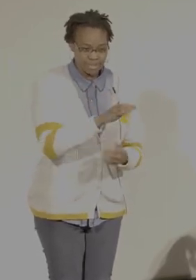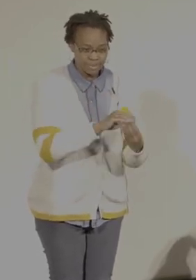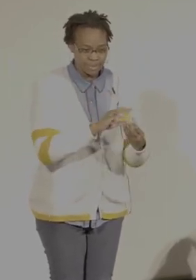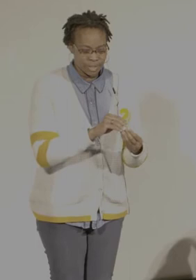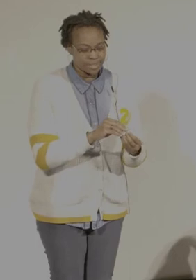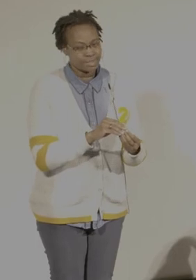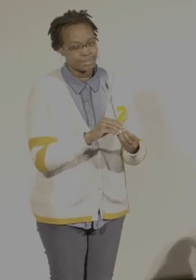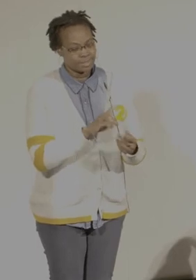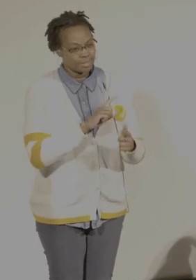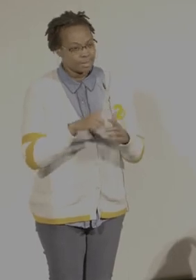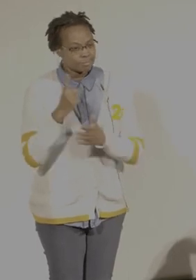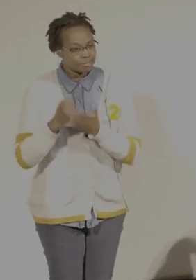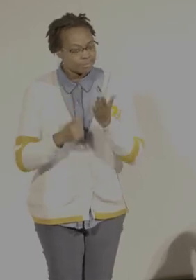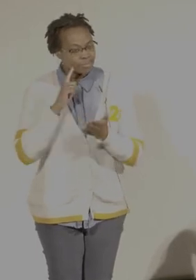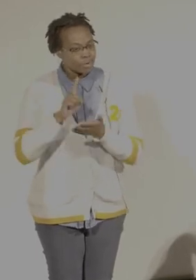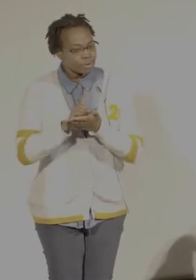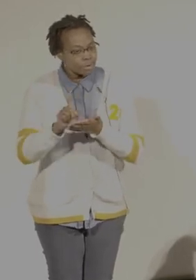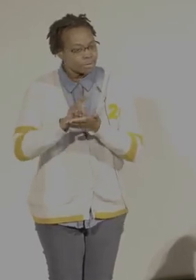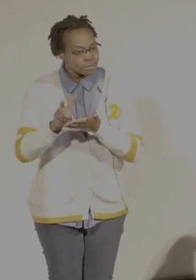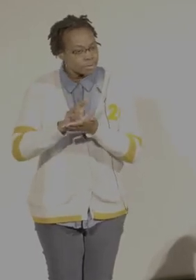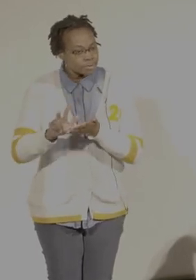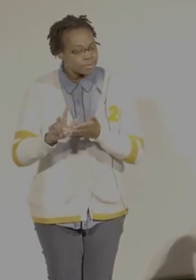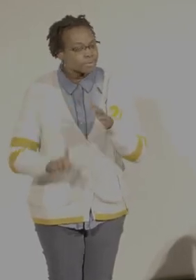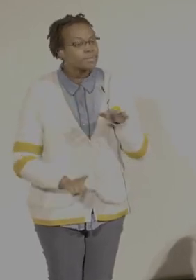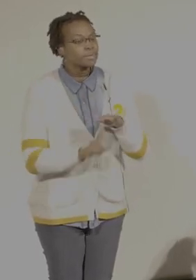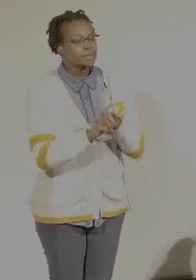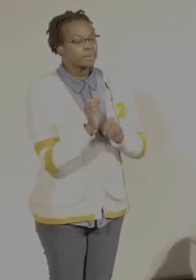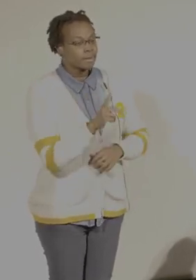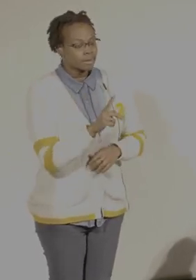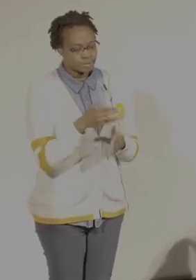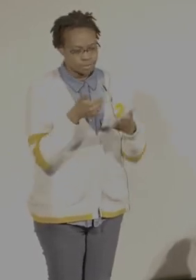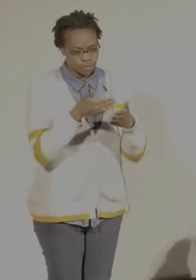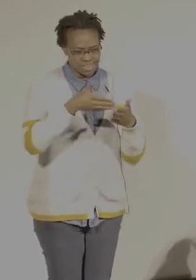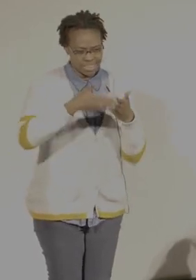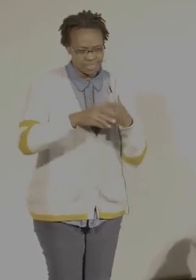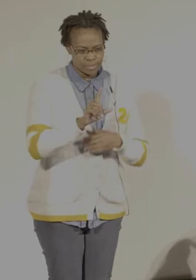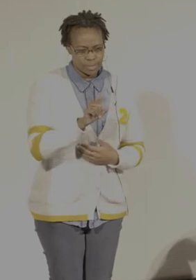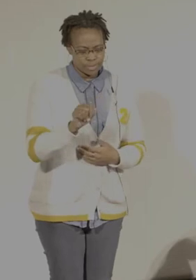And then they disappeared for a number of weeks and emerged towards the end of 2020.